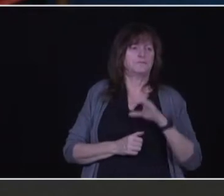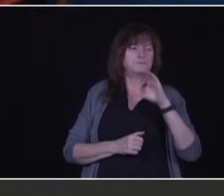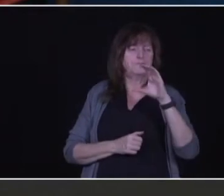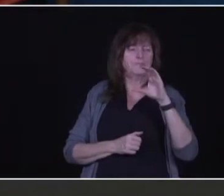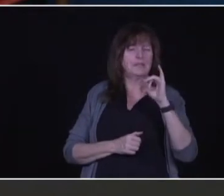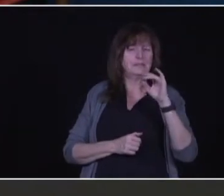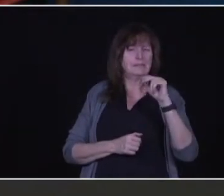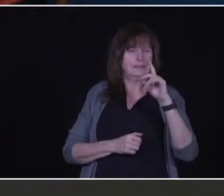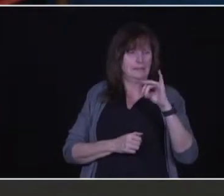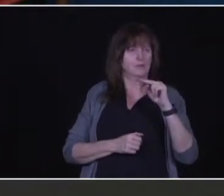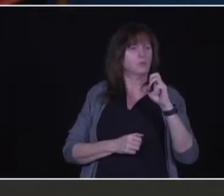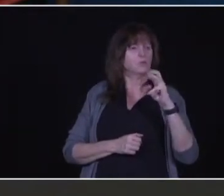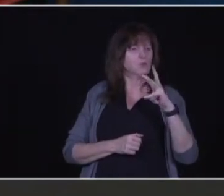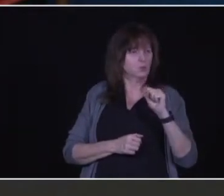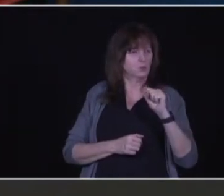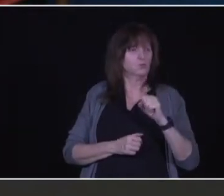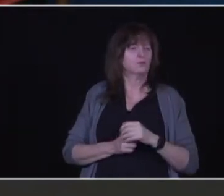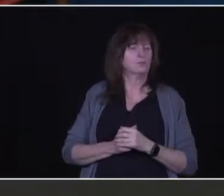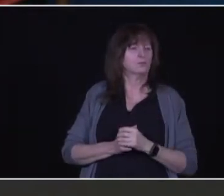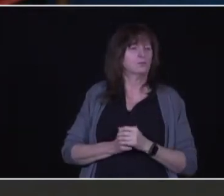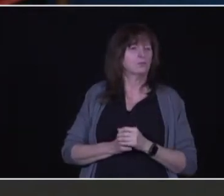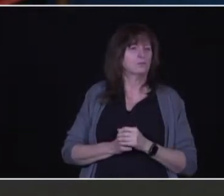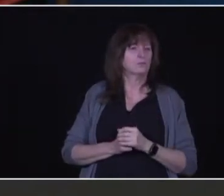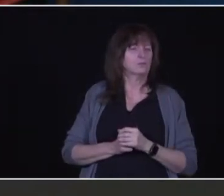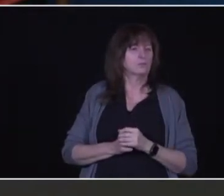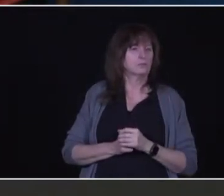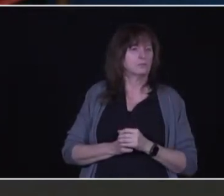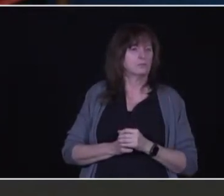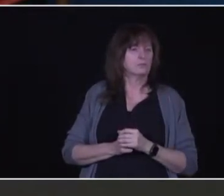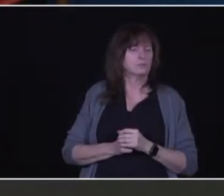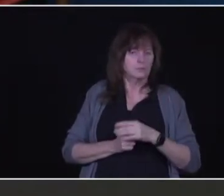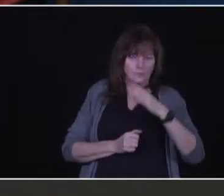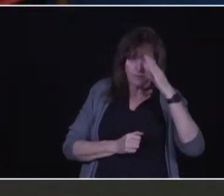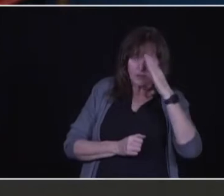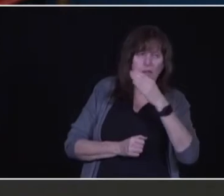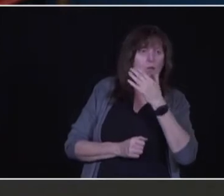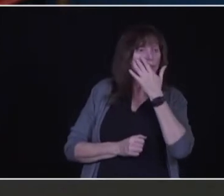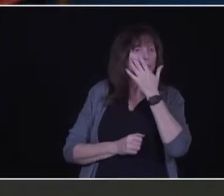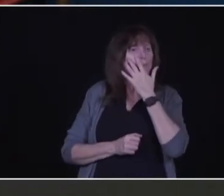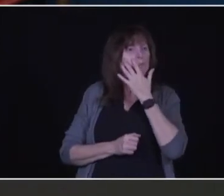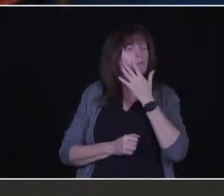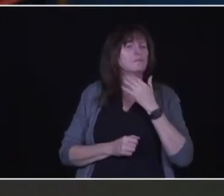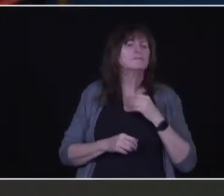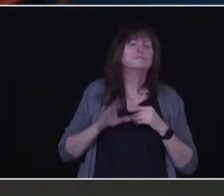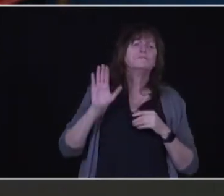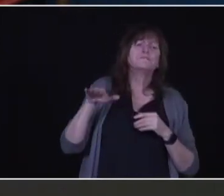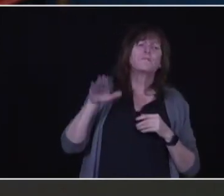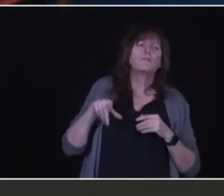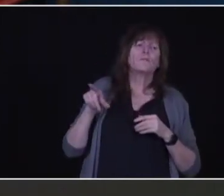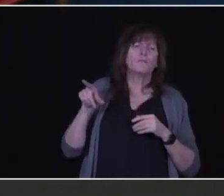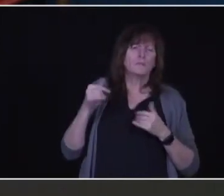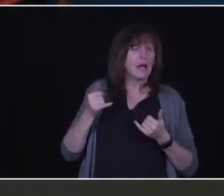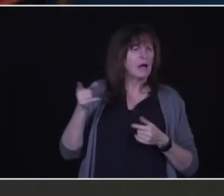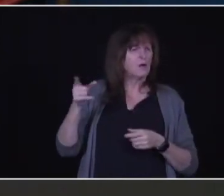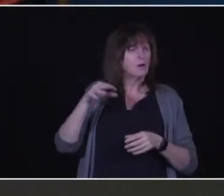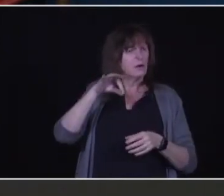categories. Last question. Last question from city news, please go ahead. Hi, thank you for taking my question.